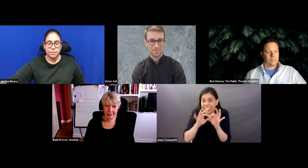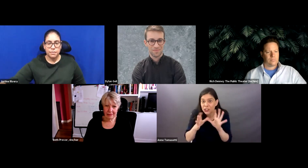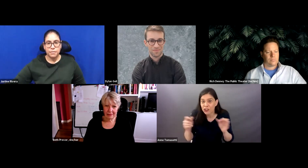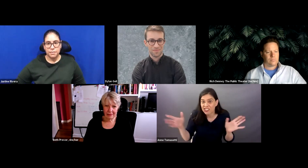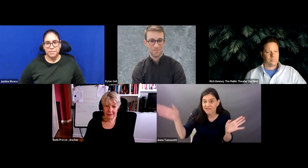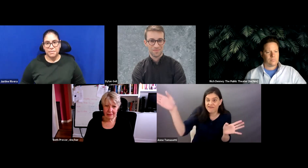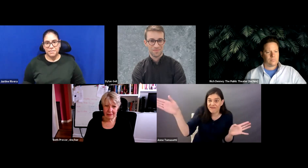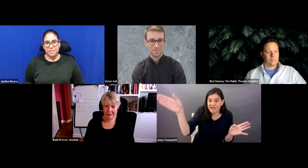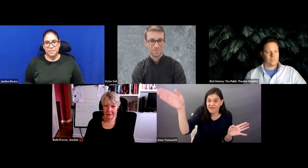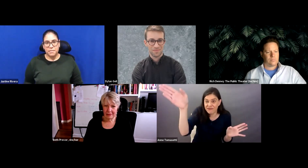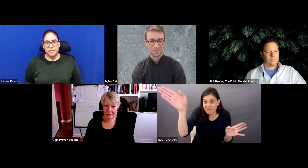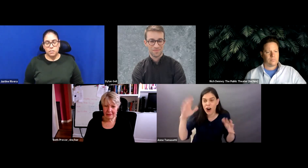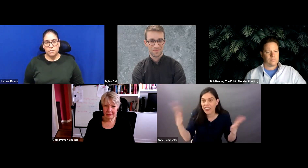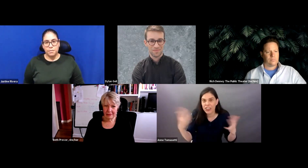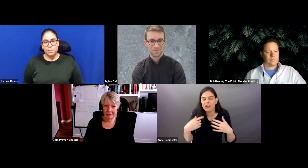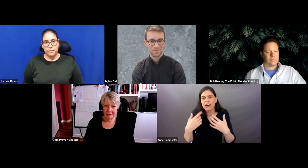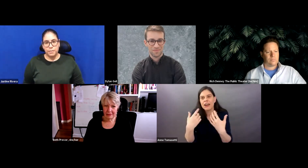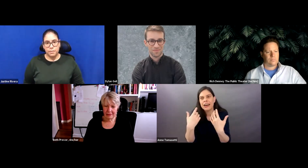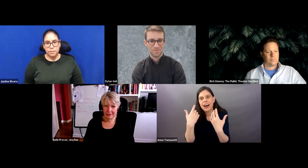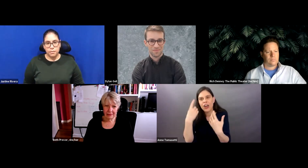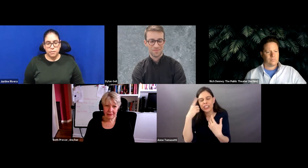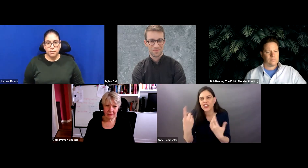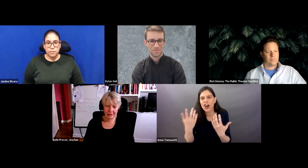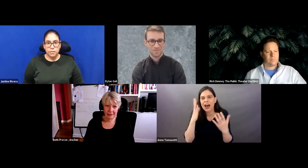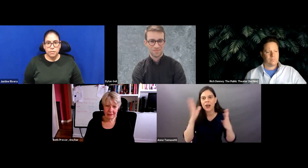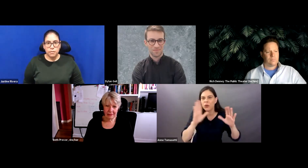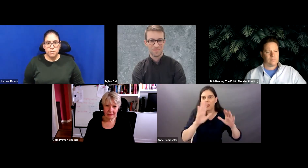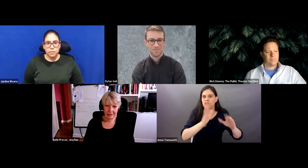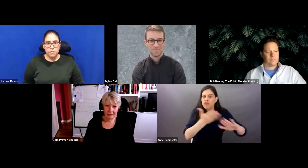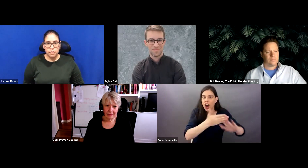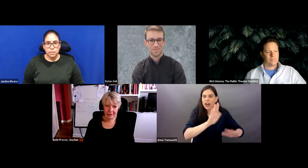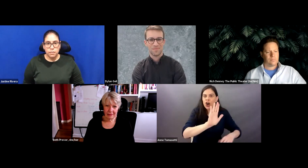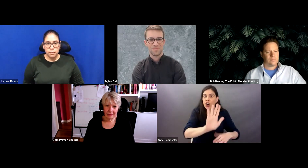Jessica didn't want the interpreters right there. I